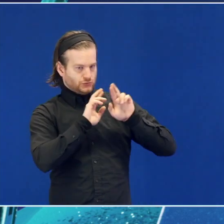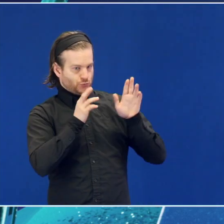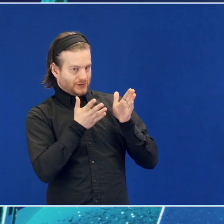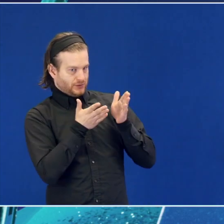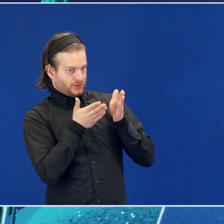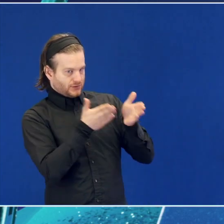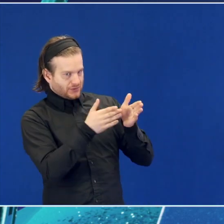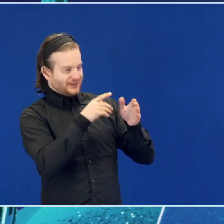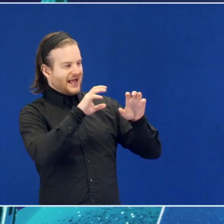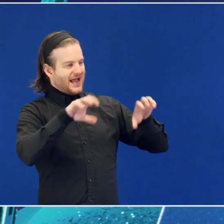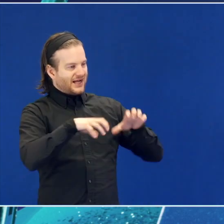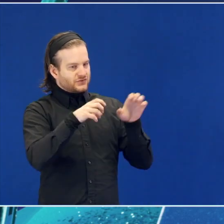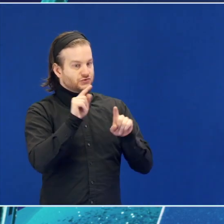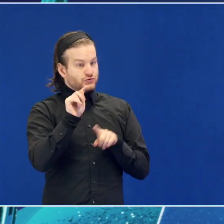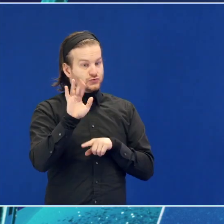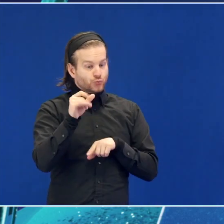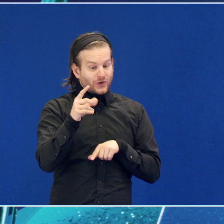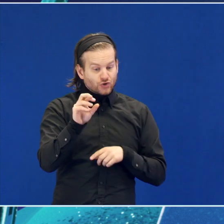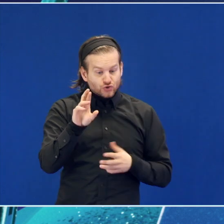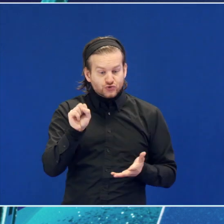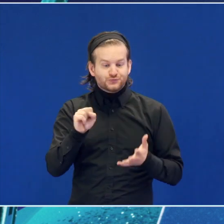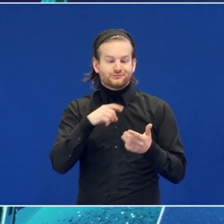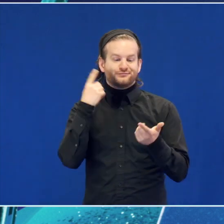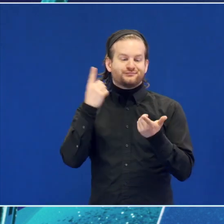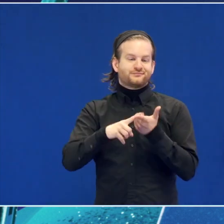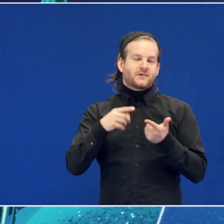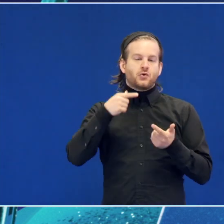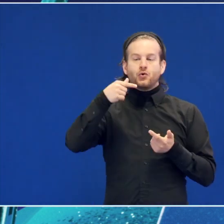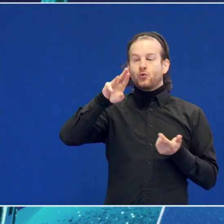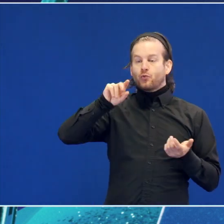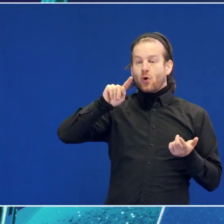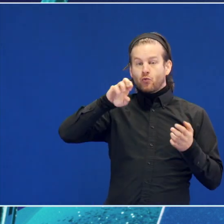code gets fixed, and there you go. It can happen fully automatically as well.